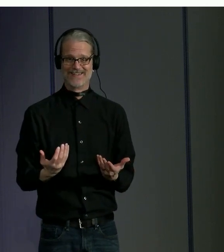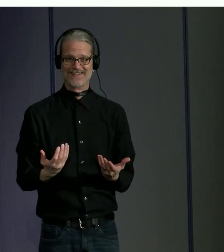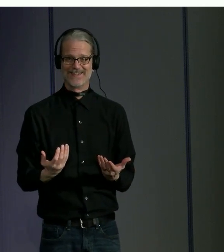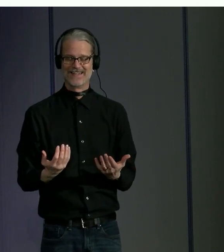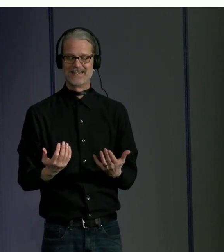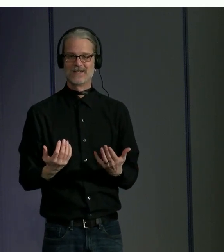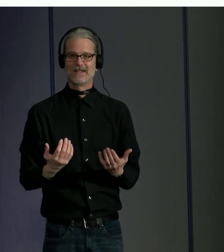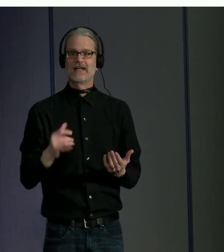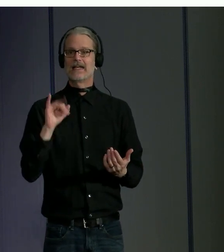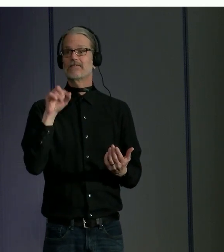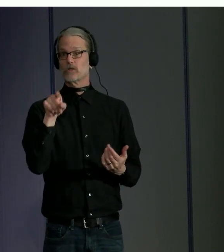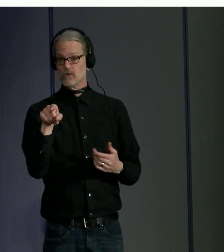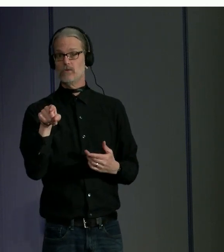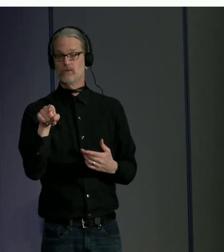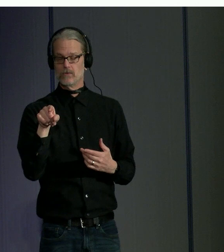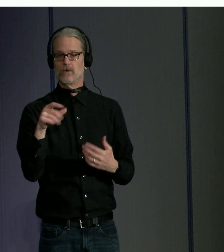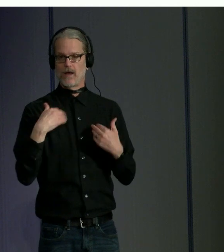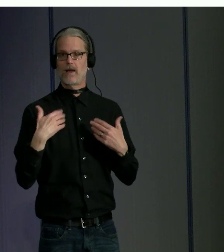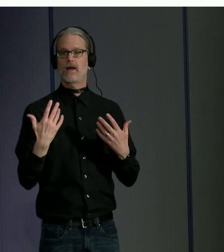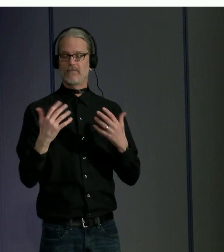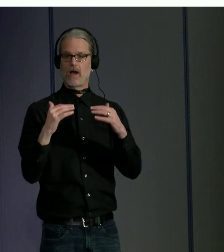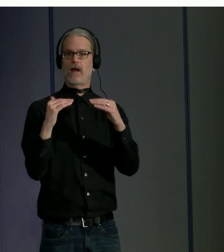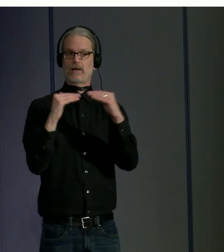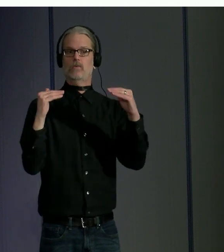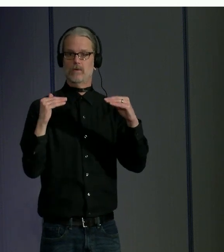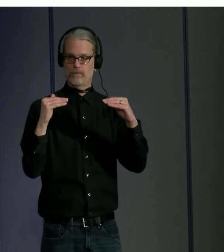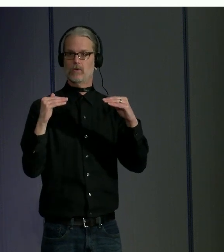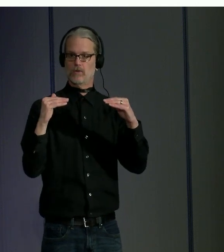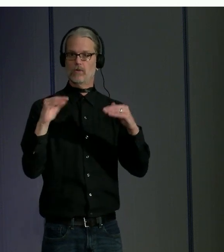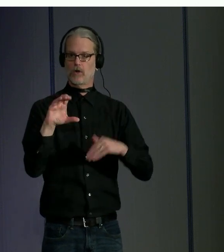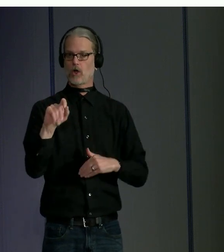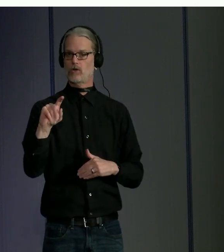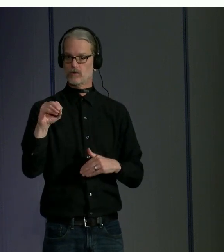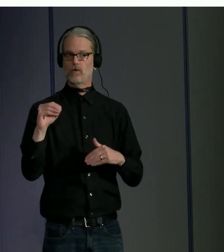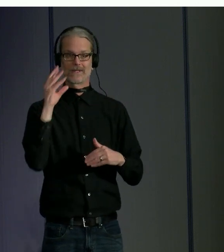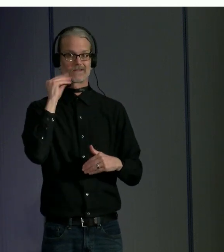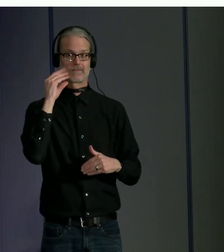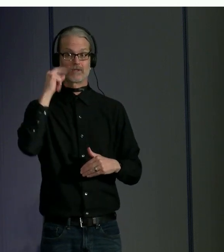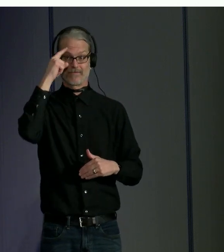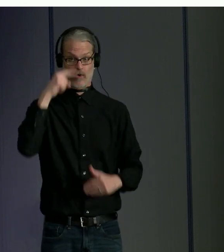If you were going to create an equitable Costco experience for me, and you're not ready to